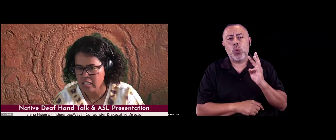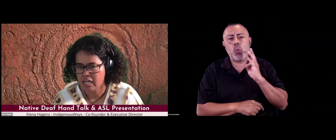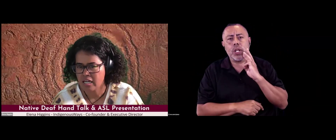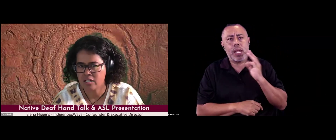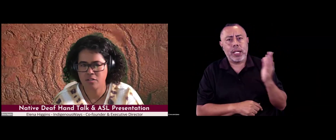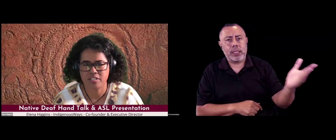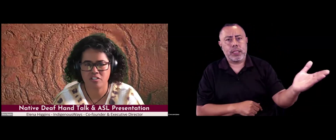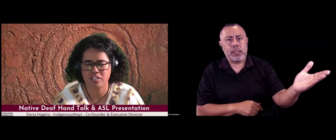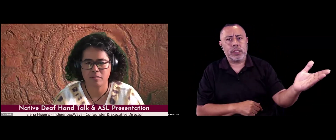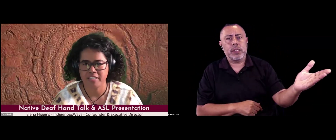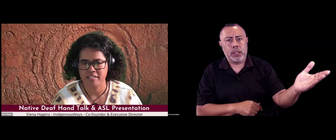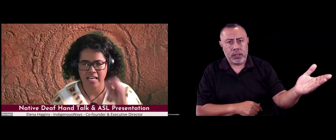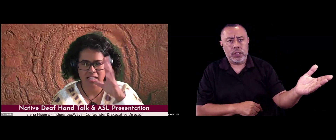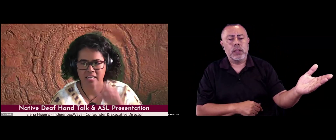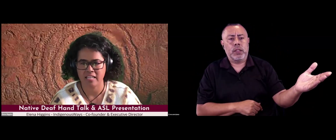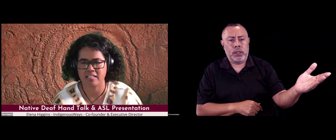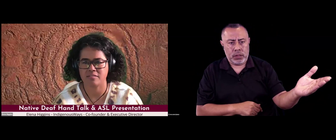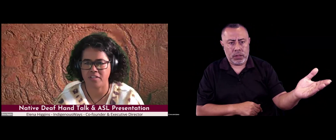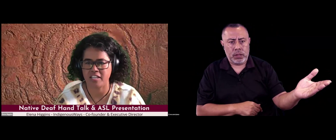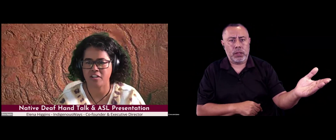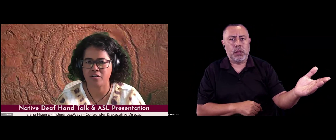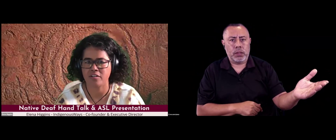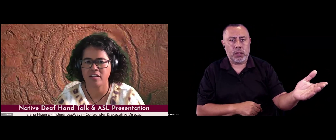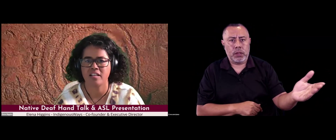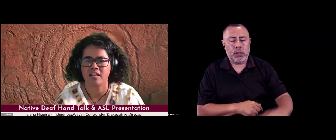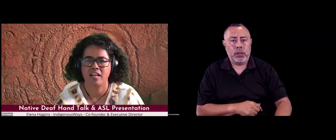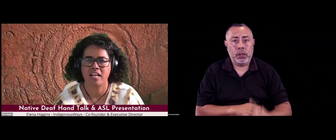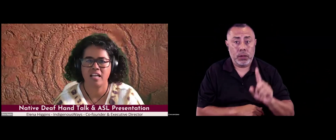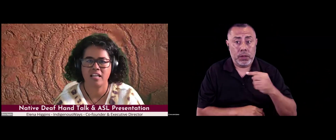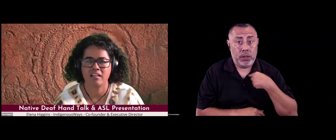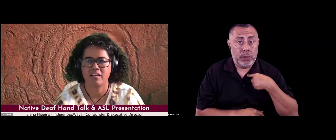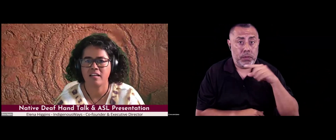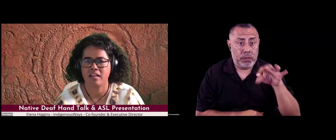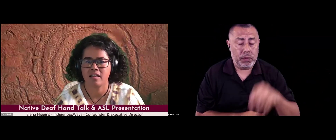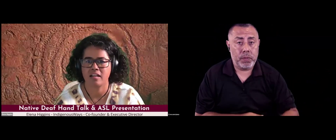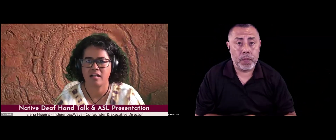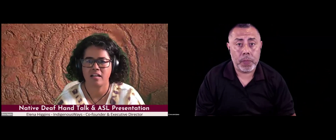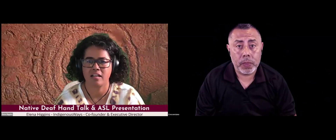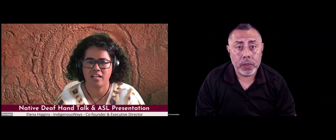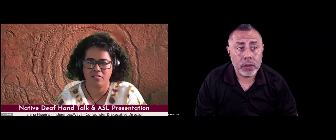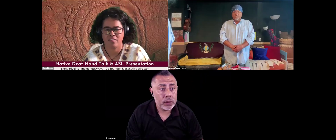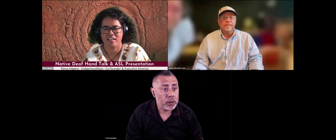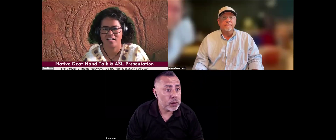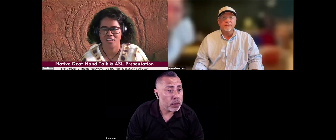Who is just going to be starting his video. And.